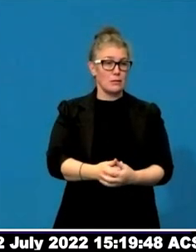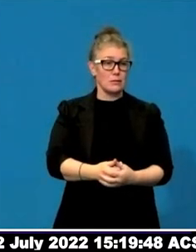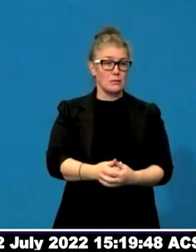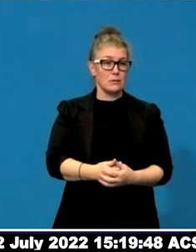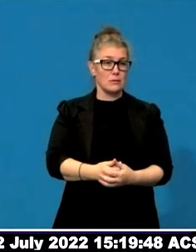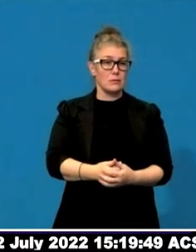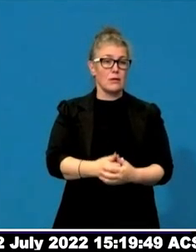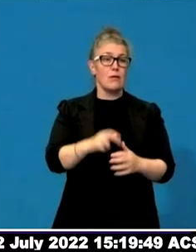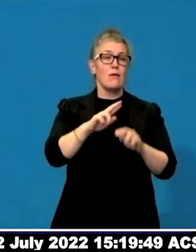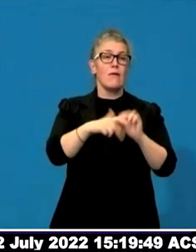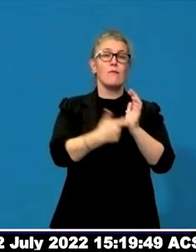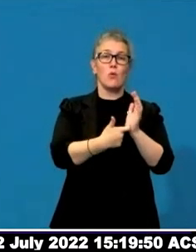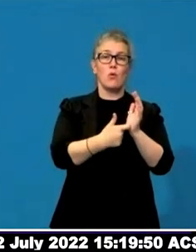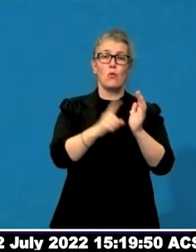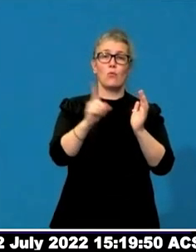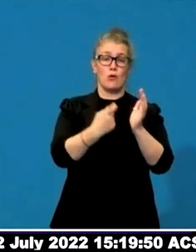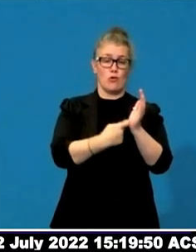So they are great people, don't get me wrong.